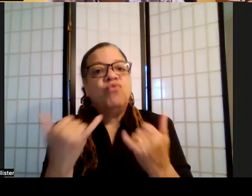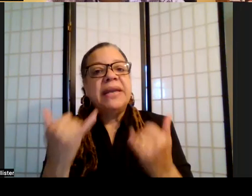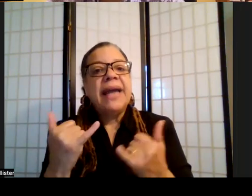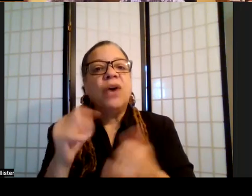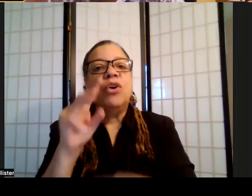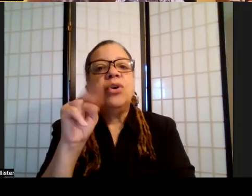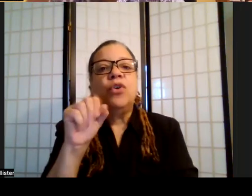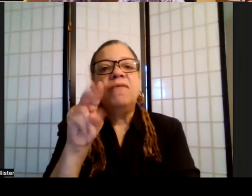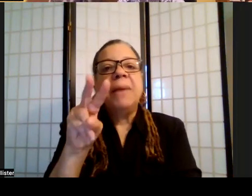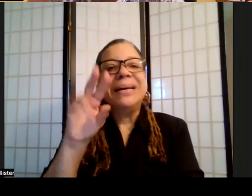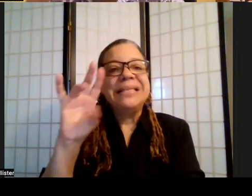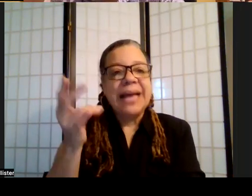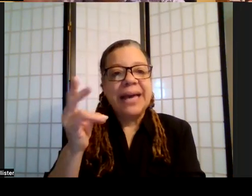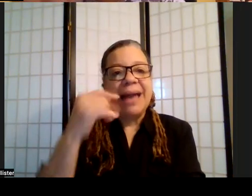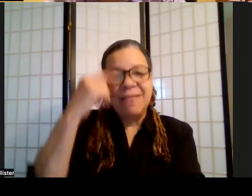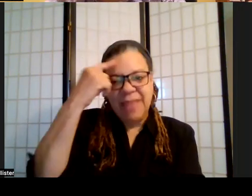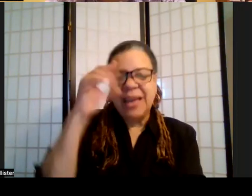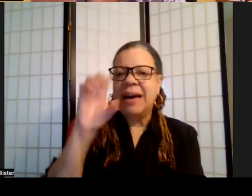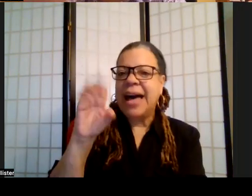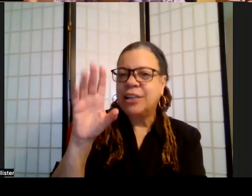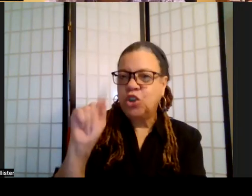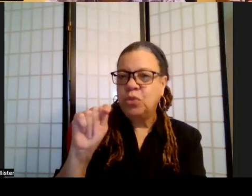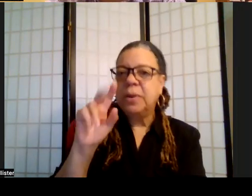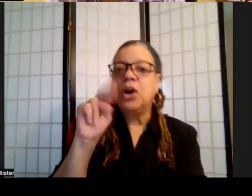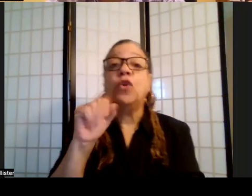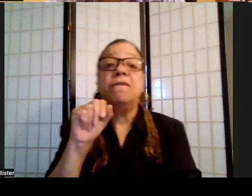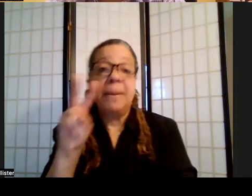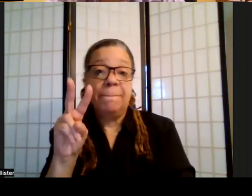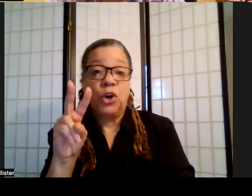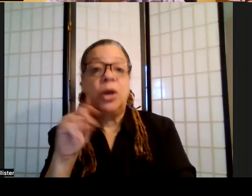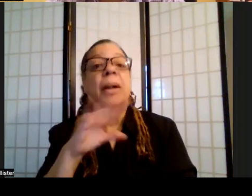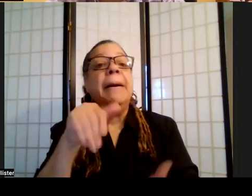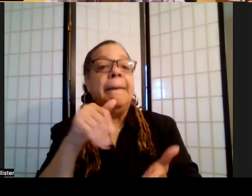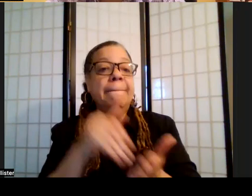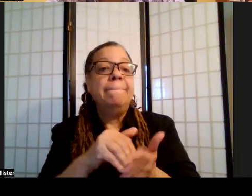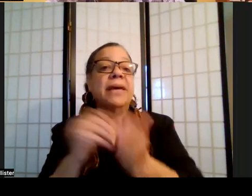I think it's going to be more like October November, sort of mid-fall. So I've been-- about six seven months I'd say.